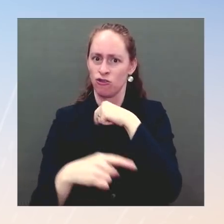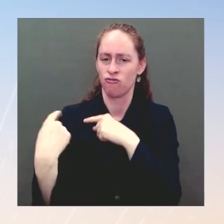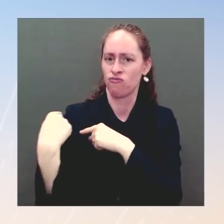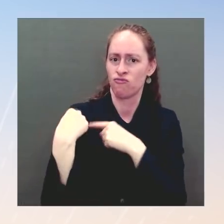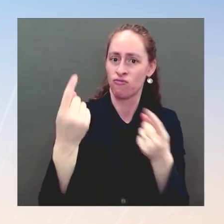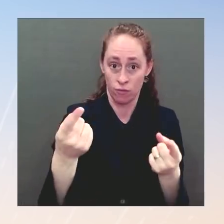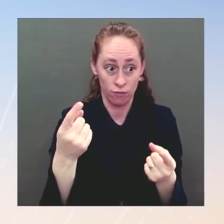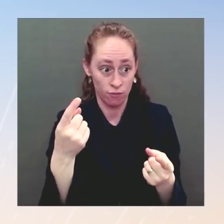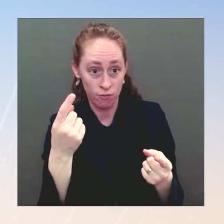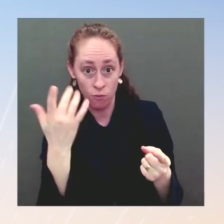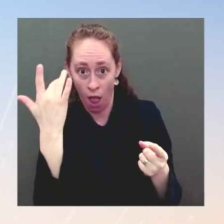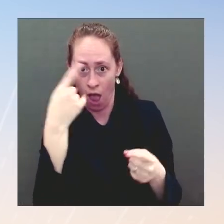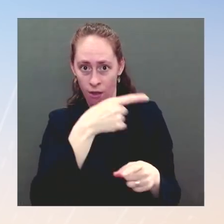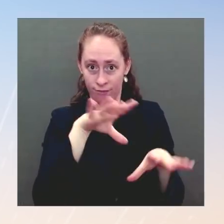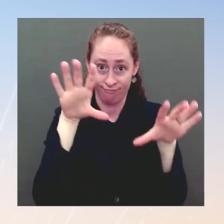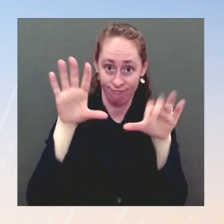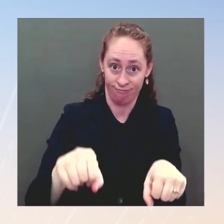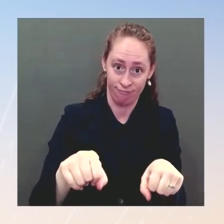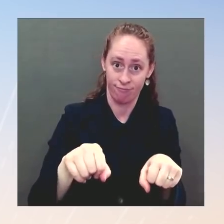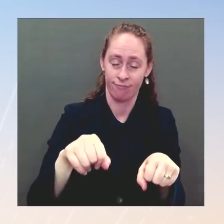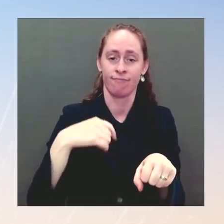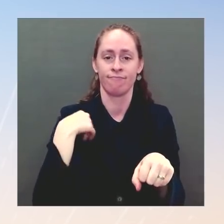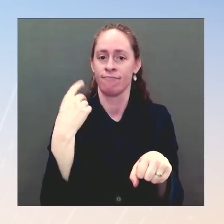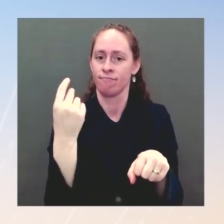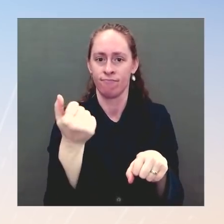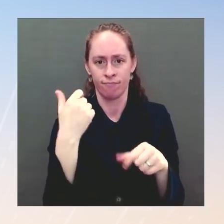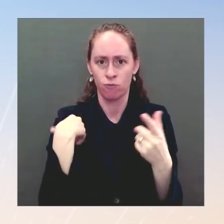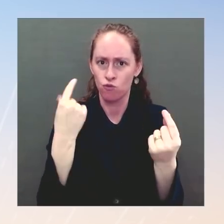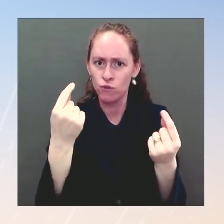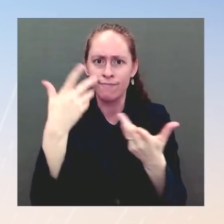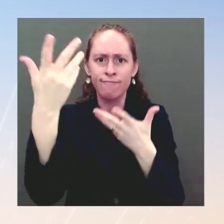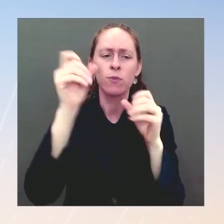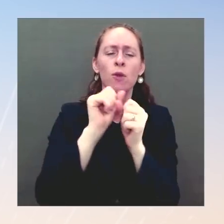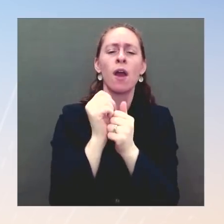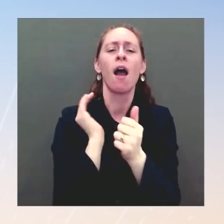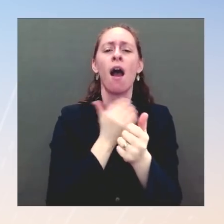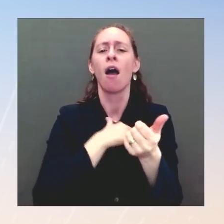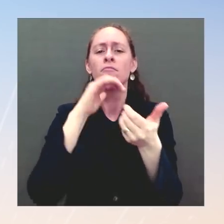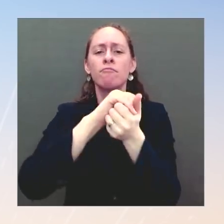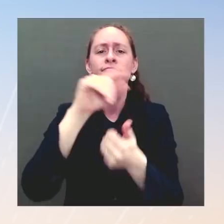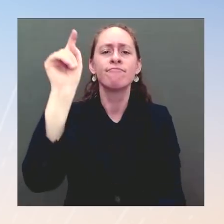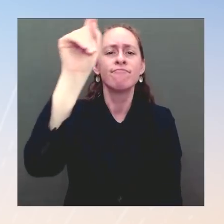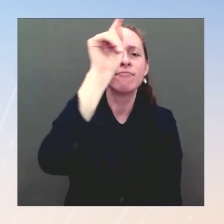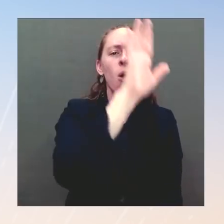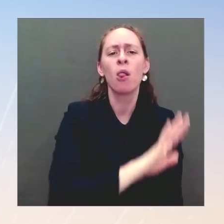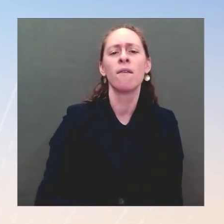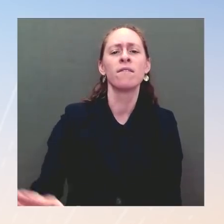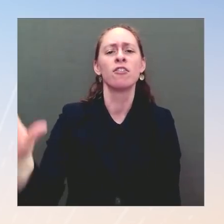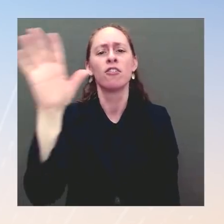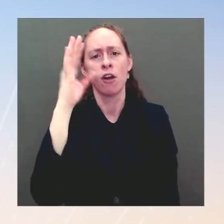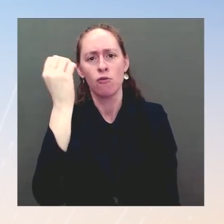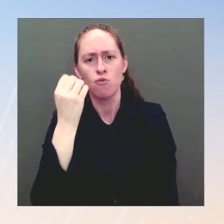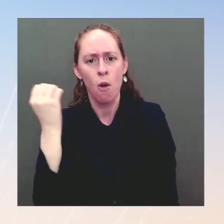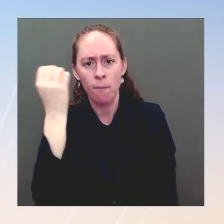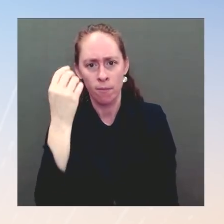the United Kingdom, Canada, Japan, and Australia. And what I -- we wanted to provide to all of you today is an overview of what we're seeing